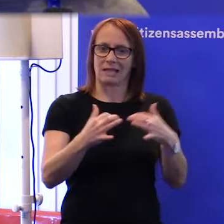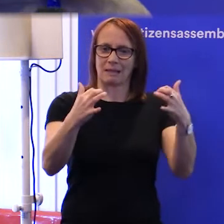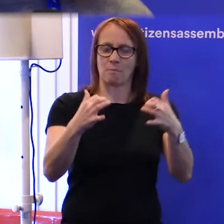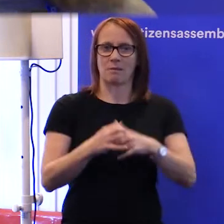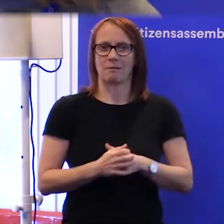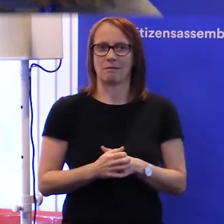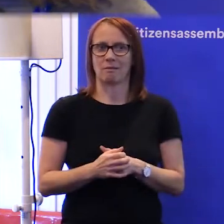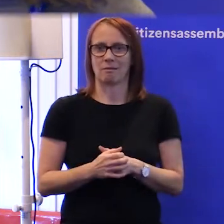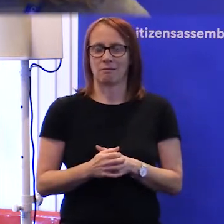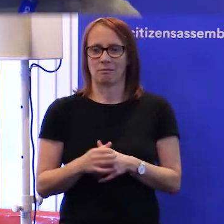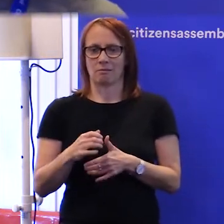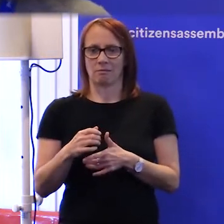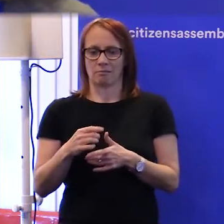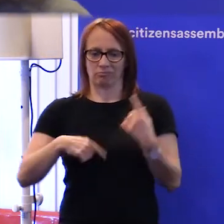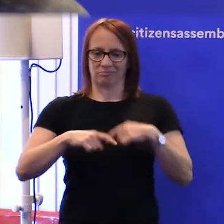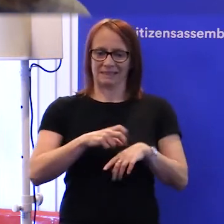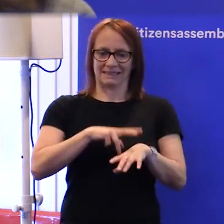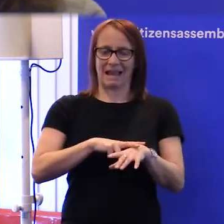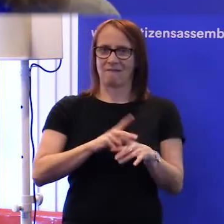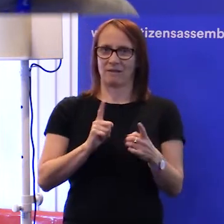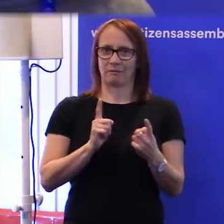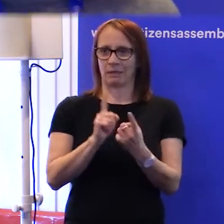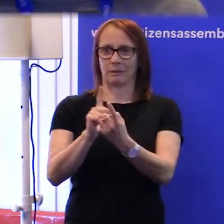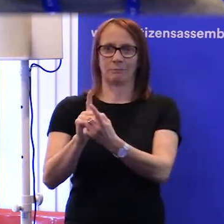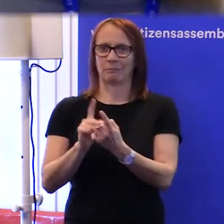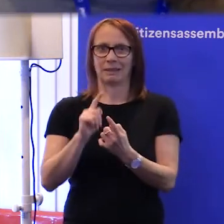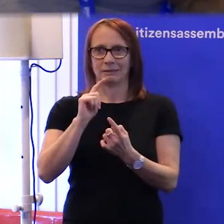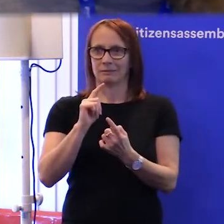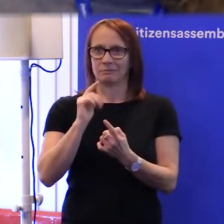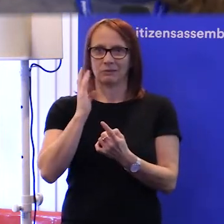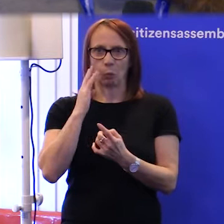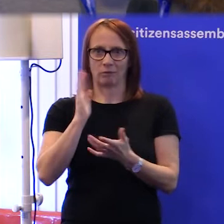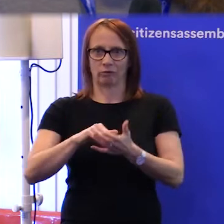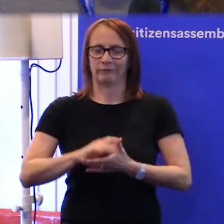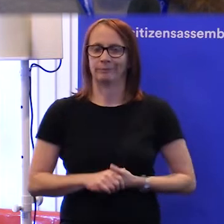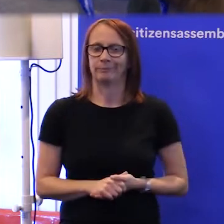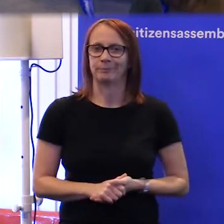able assisted by the Secretariat who you love map again on your way in on behalf